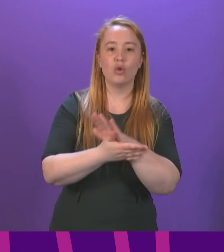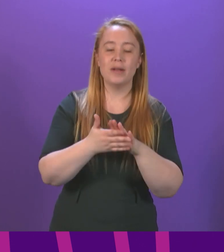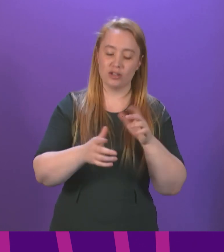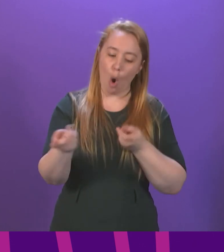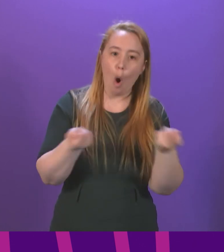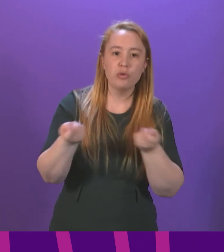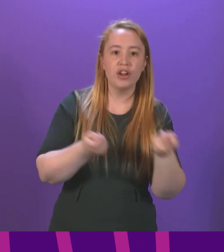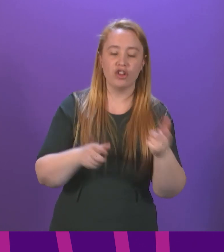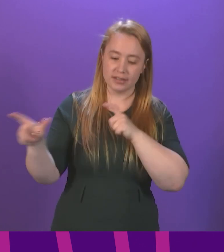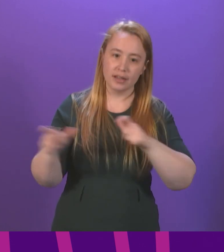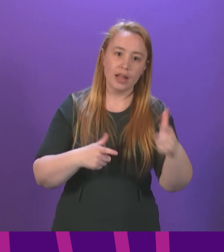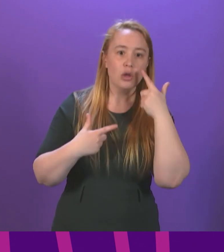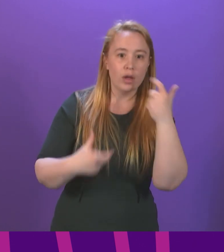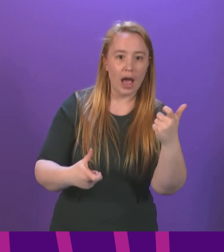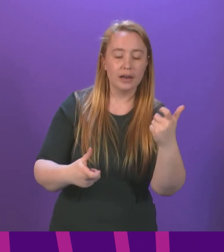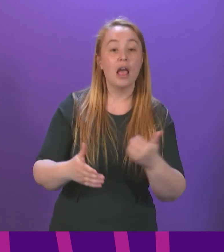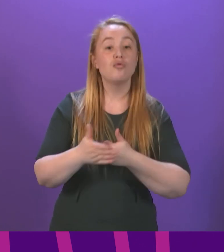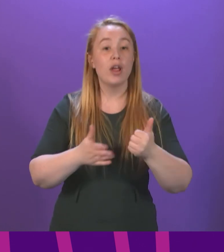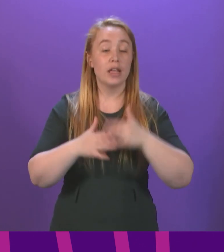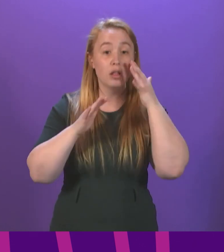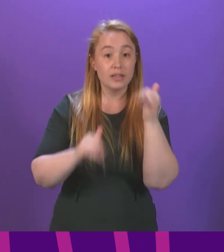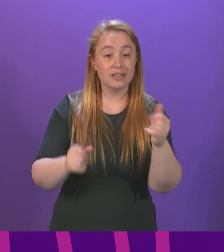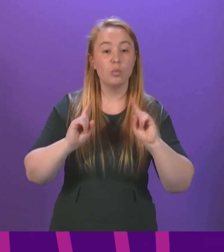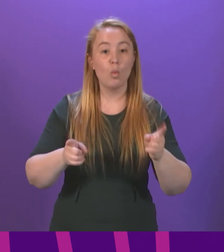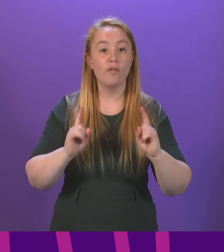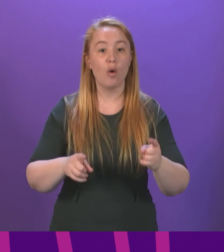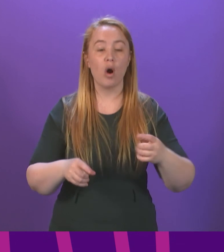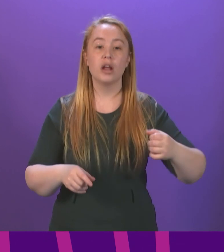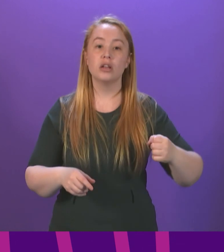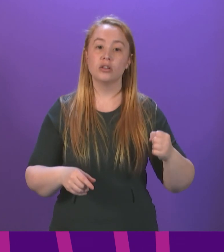We have also implemented regular testing for all Scottish Ambulance Service staff as part